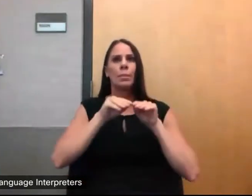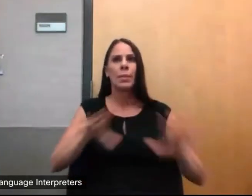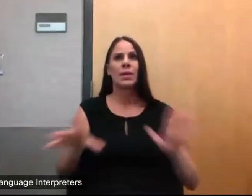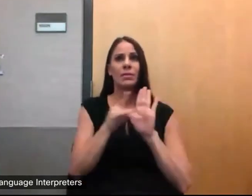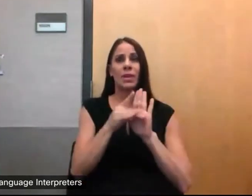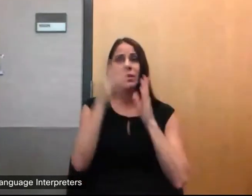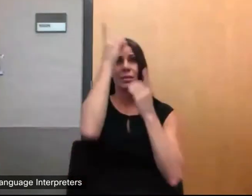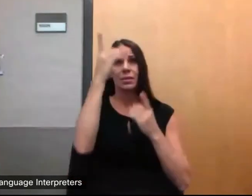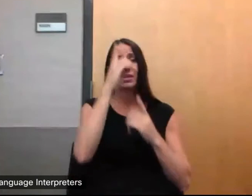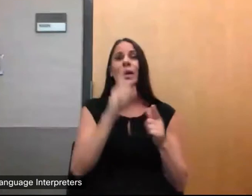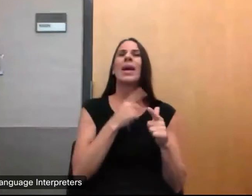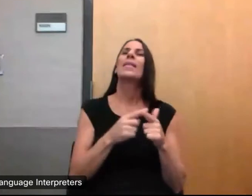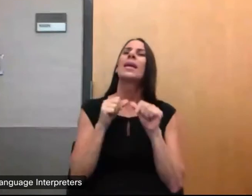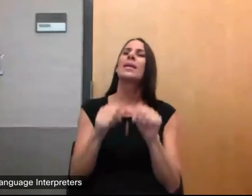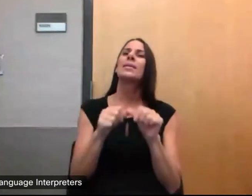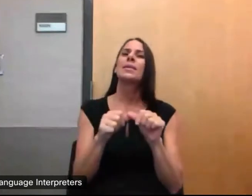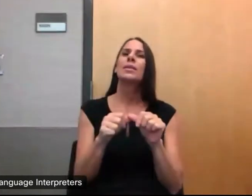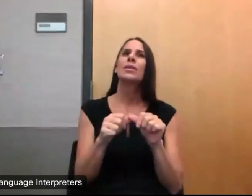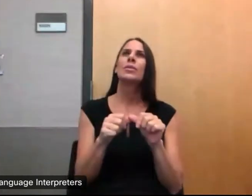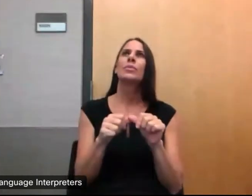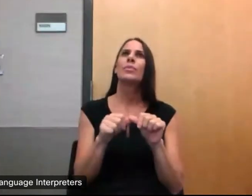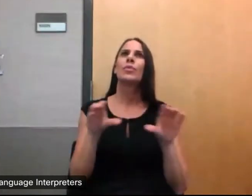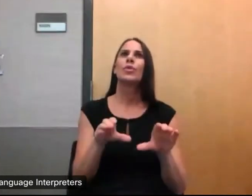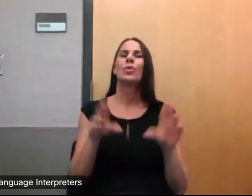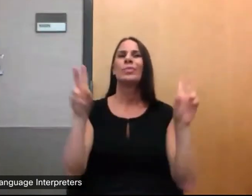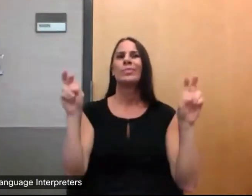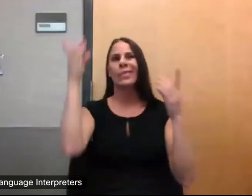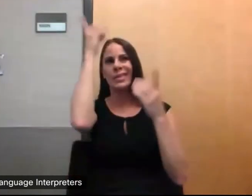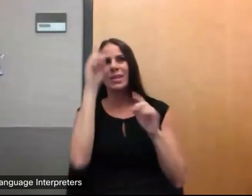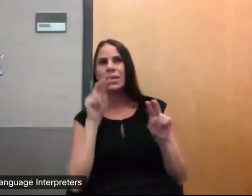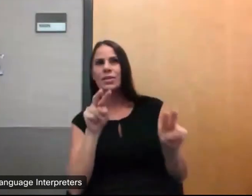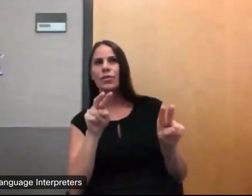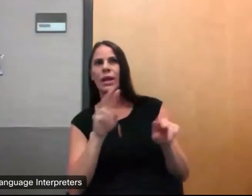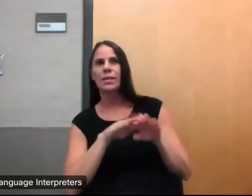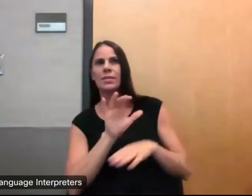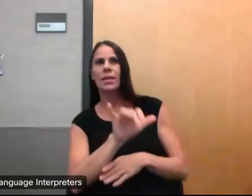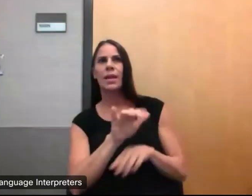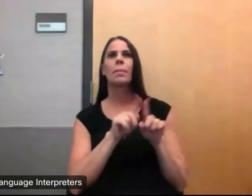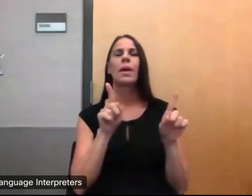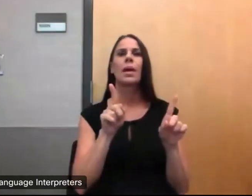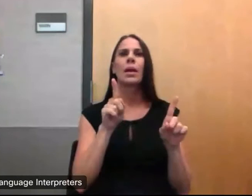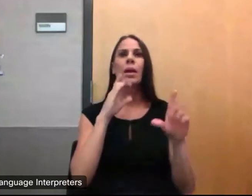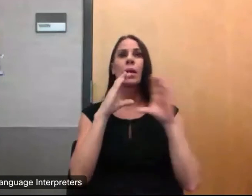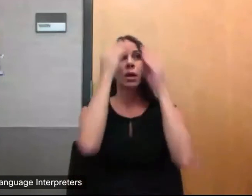continue to do disease surveillance on it but then communicate all of those findings